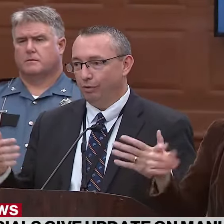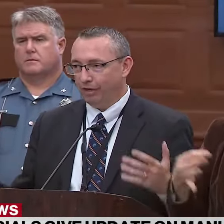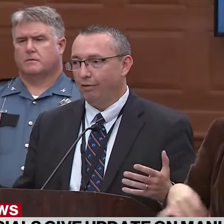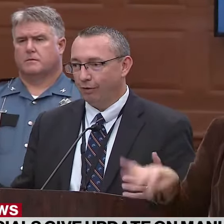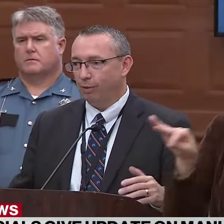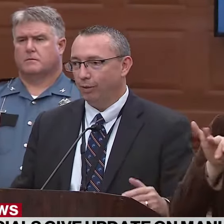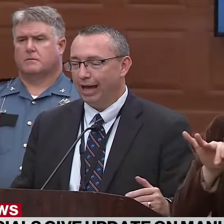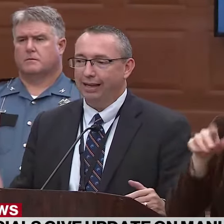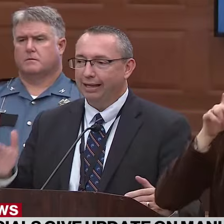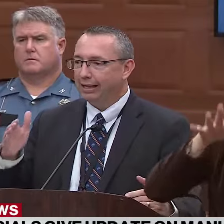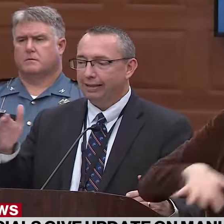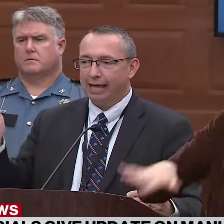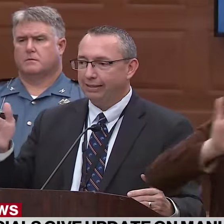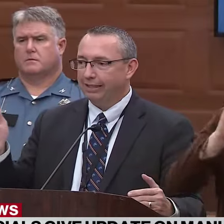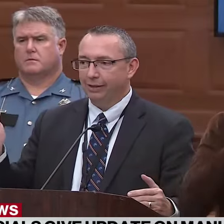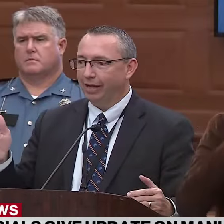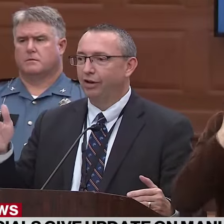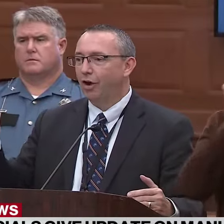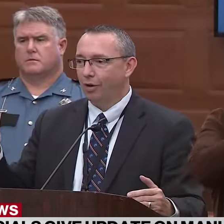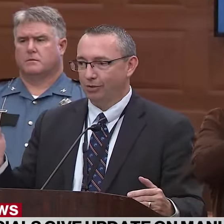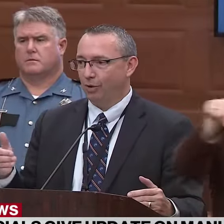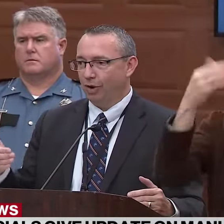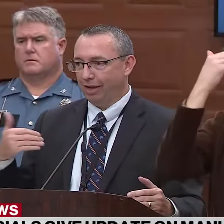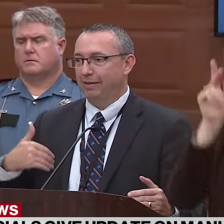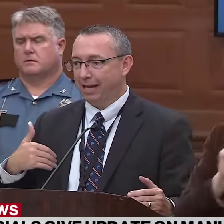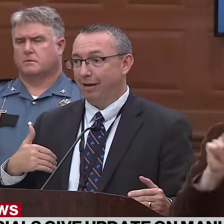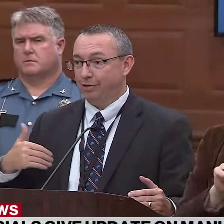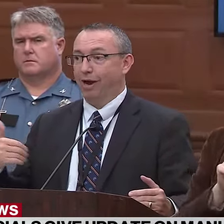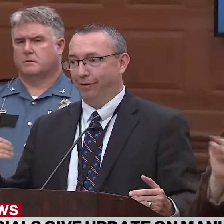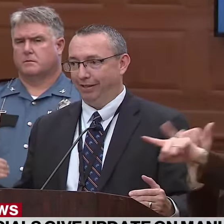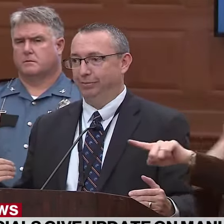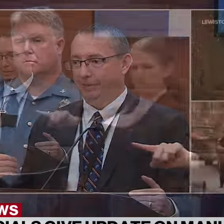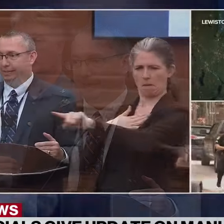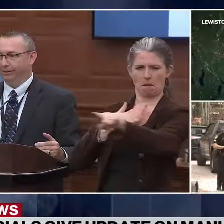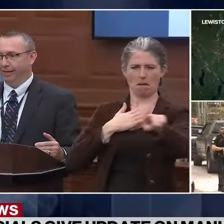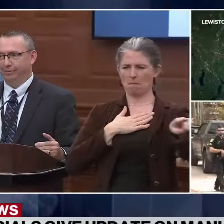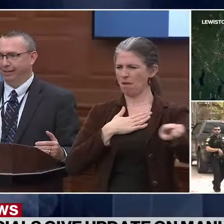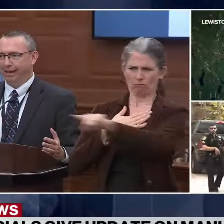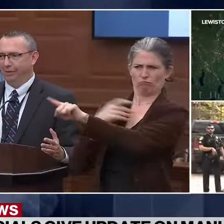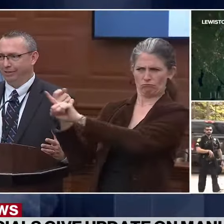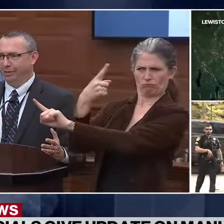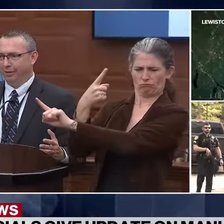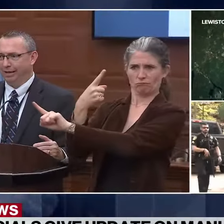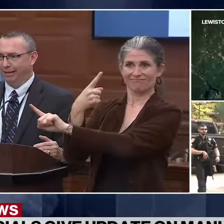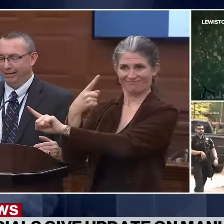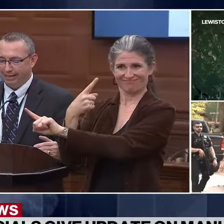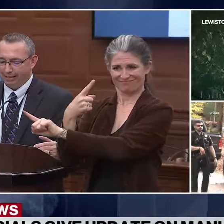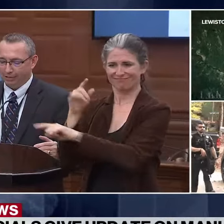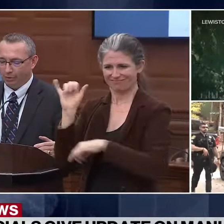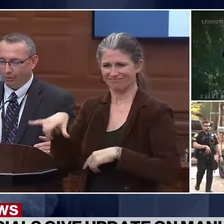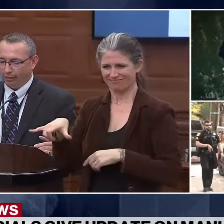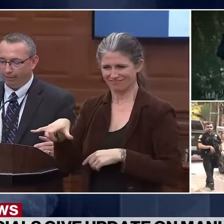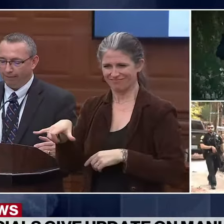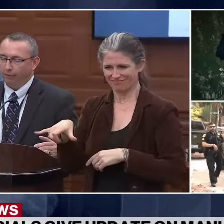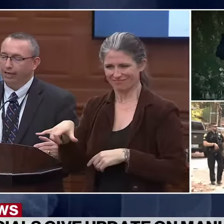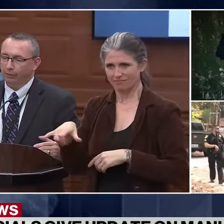WE CAN FEEL, ESPECIALLY WHEN YOU LIVE IN NEIGHBORHOODS, RIGHT, THAT YOU LIVE THERE. YOU ARE COMFORTABLE WITH THAT